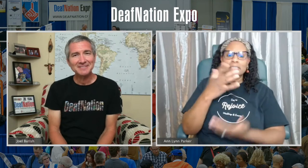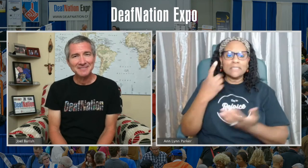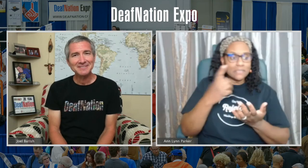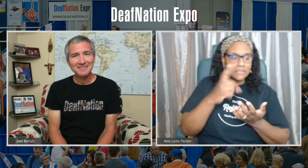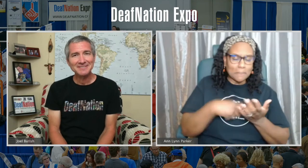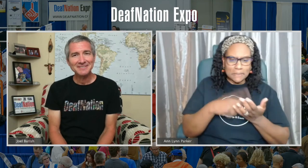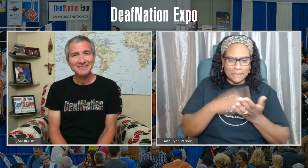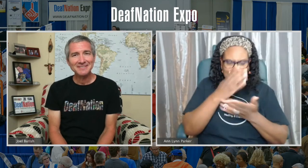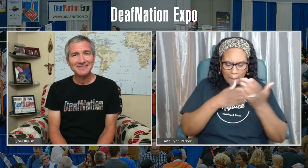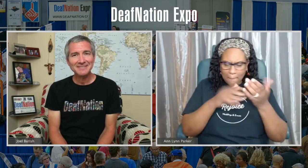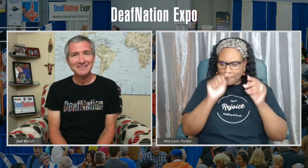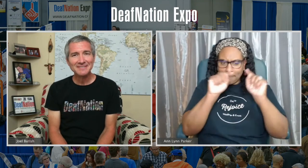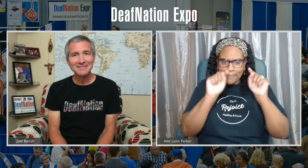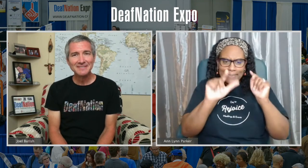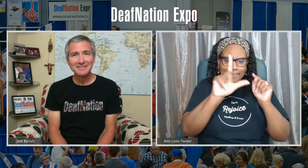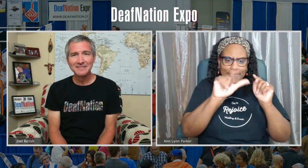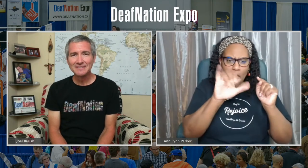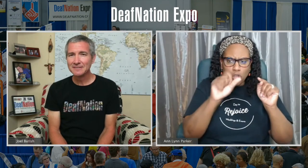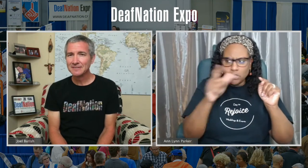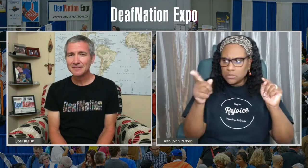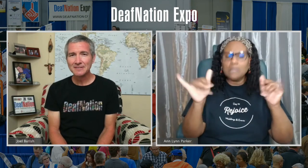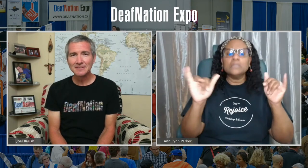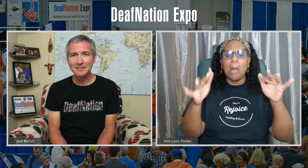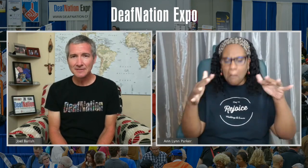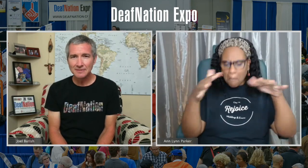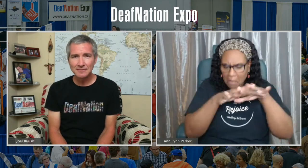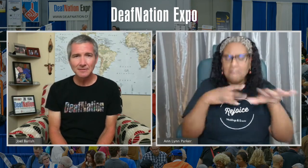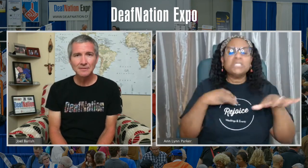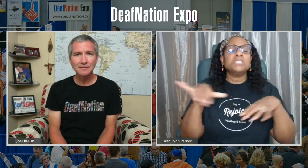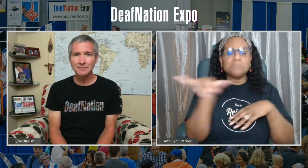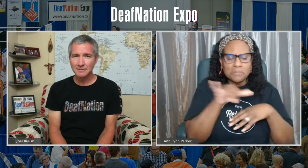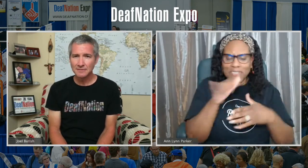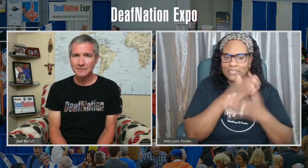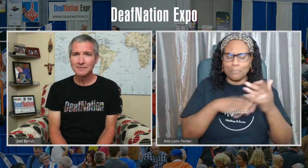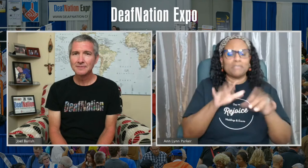Sometimes there are layers that are similar between the two,